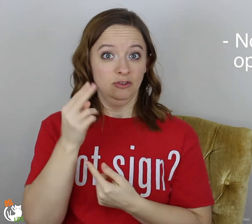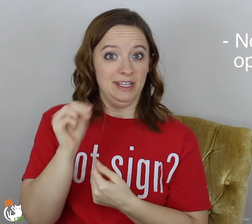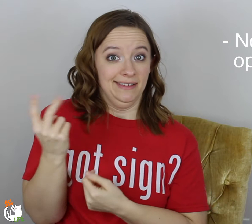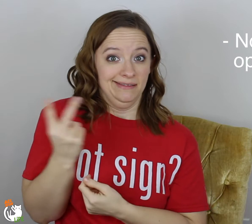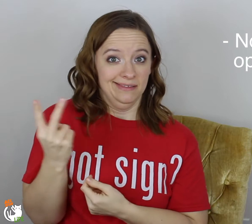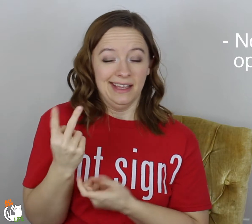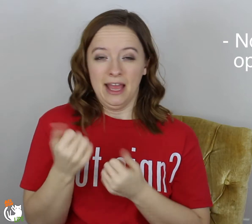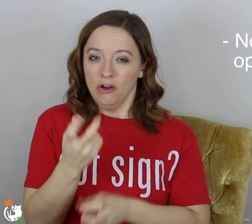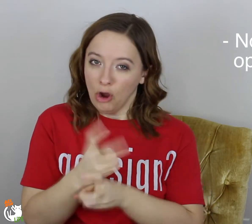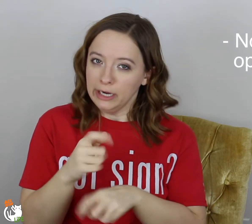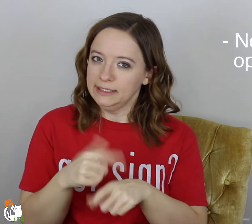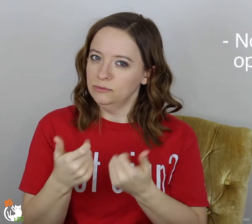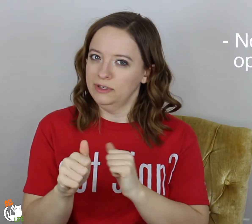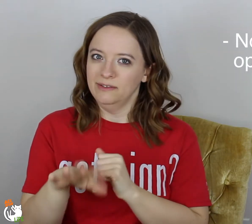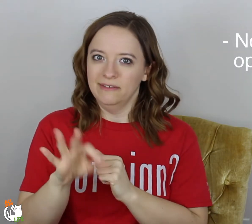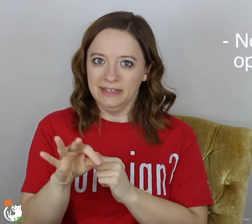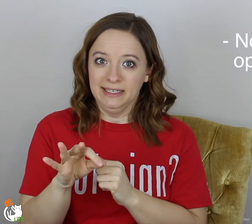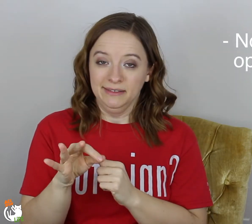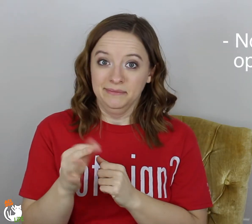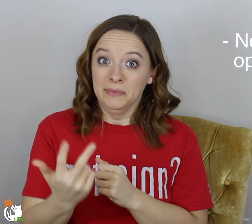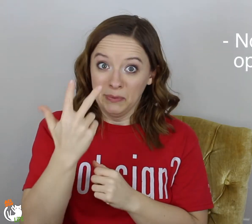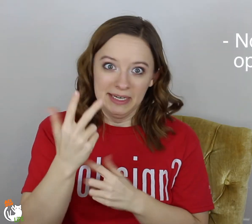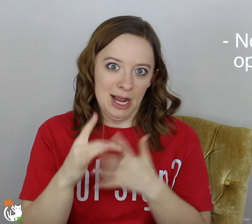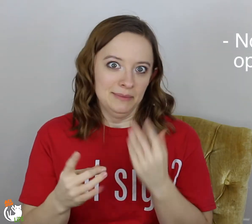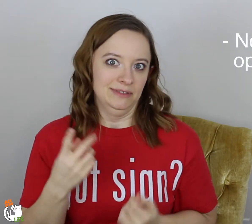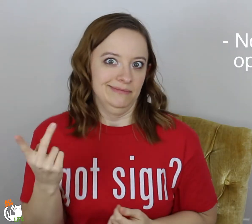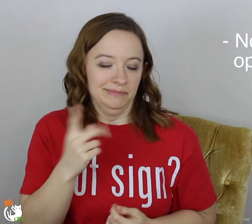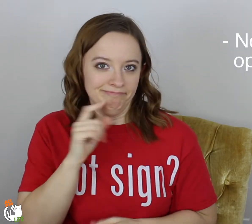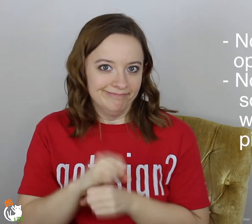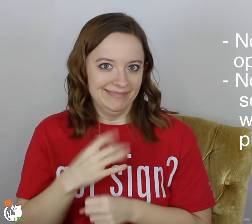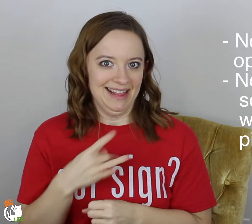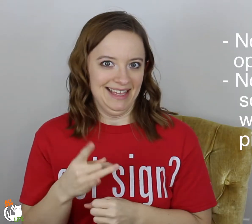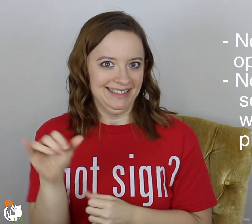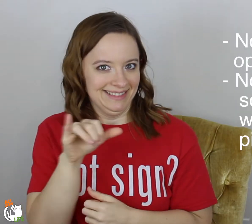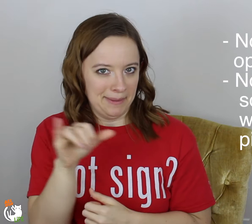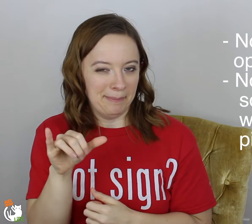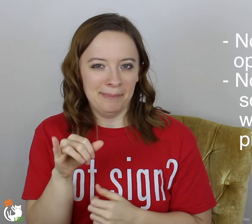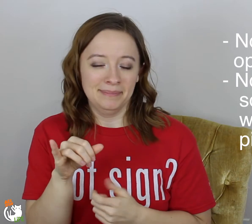for me and Jenna, the two of us, it's hard to find 3 options we both like.